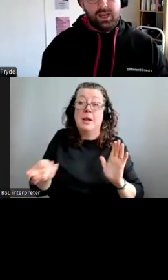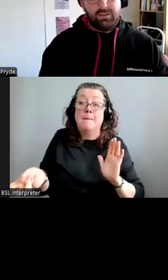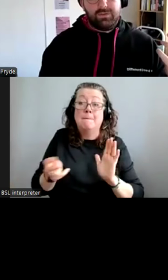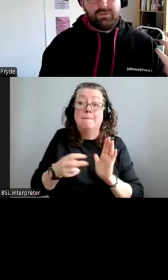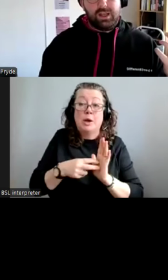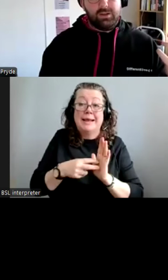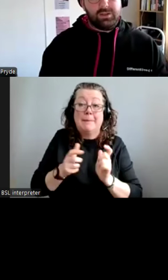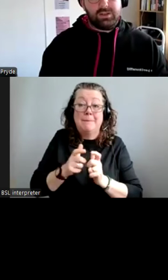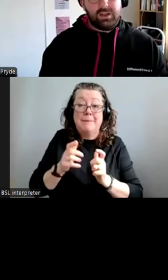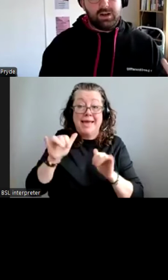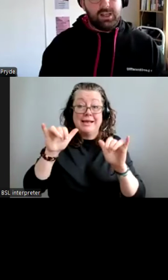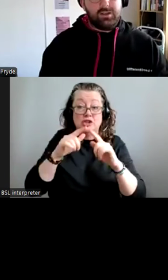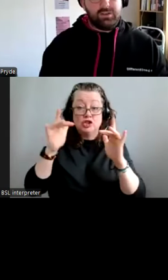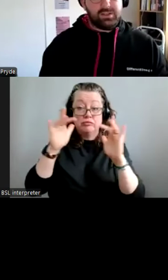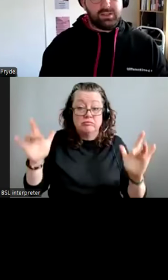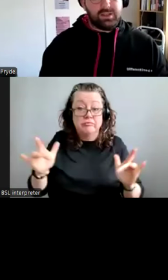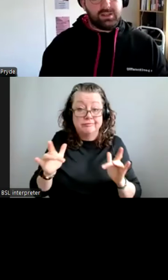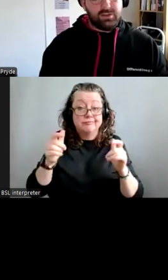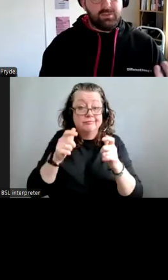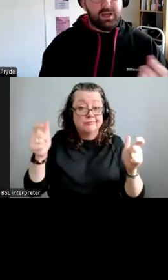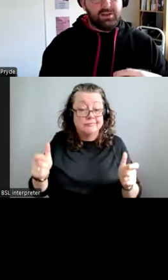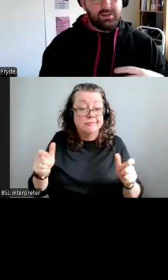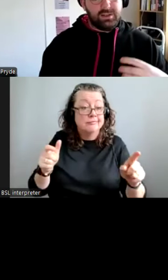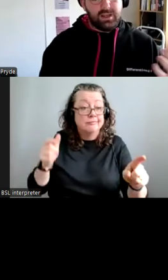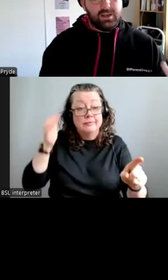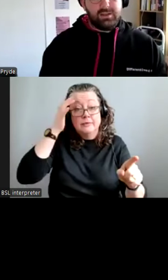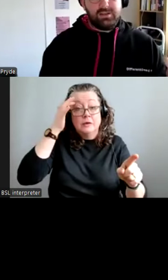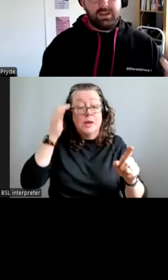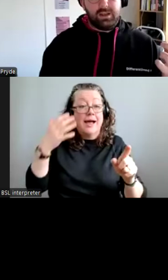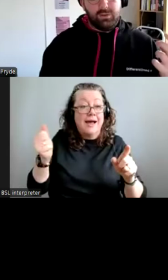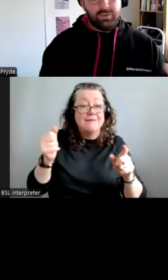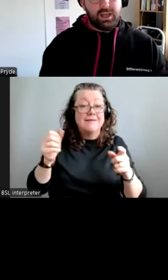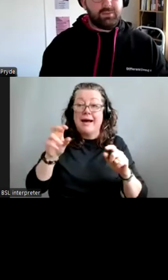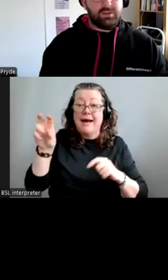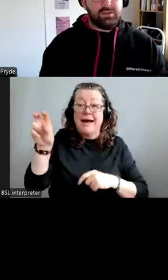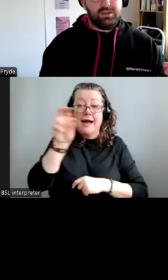We have elements like our icons, such as essential companions signs, open captions,